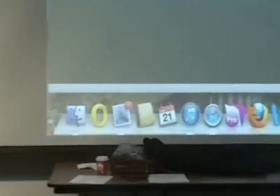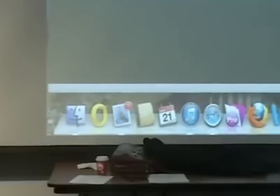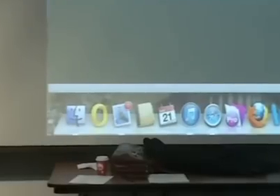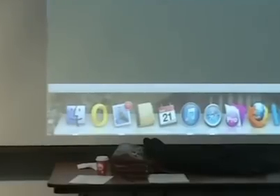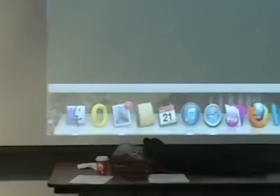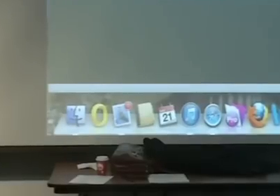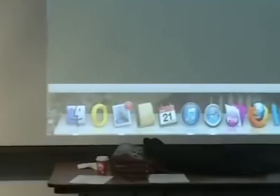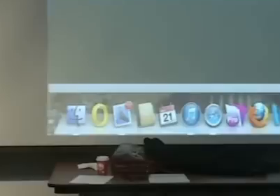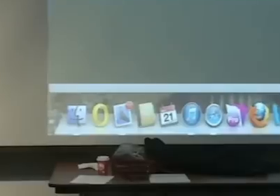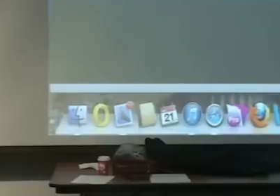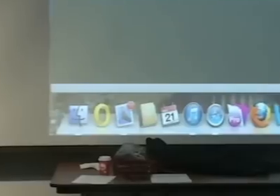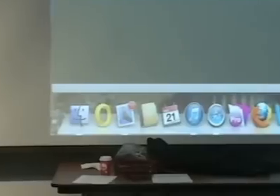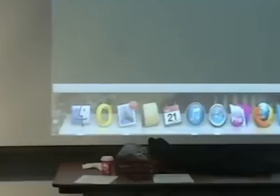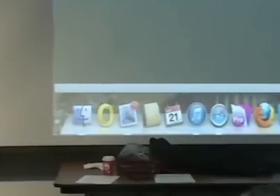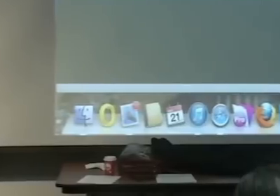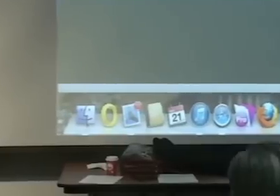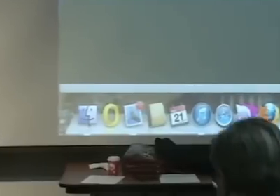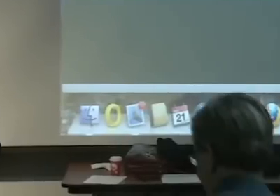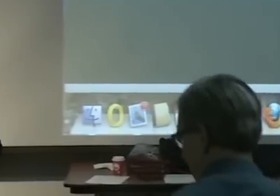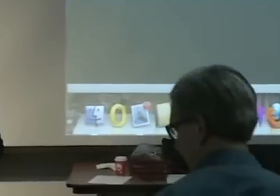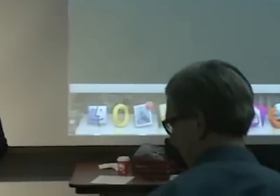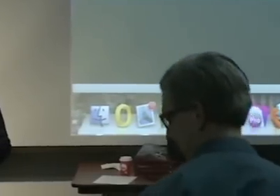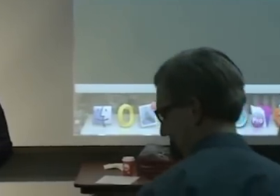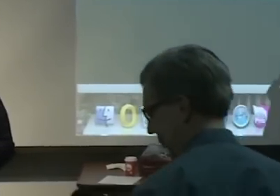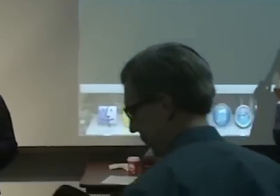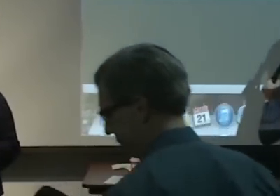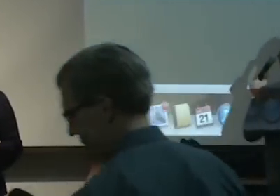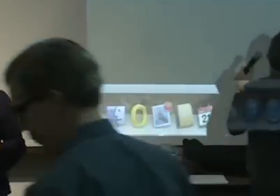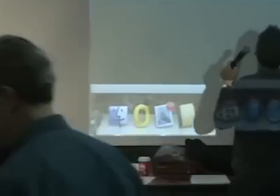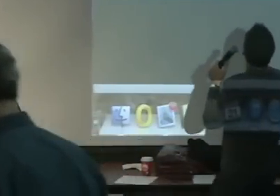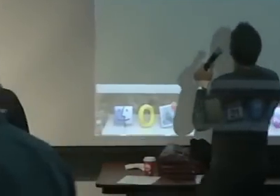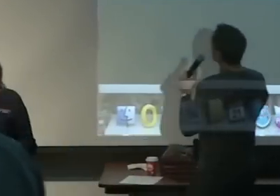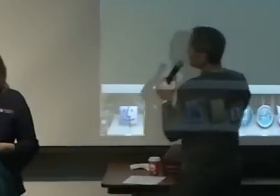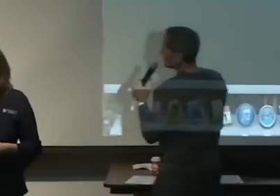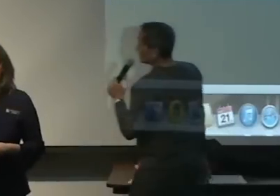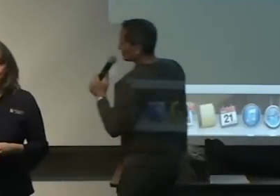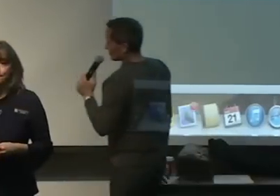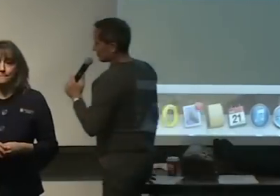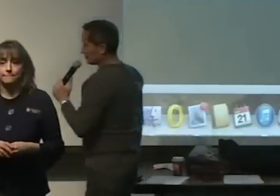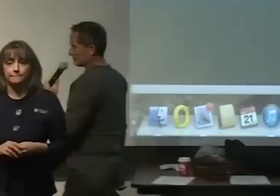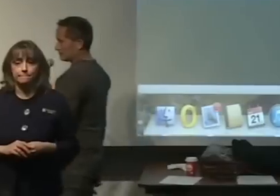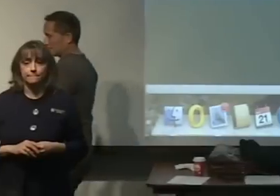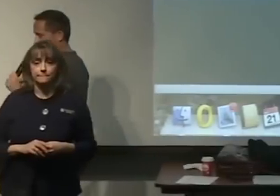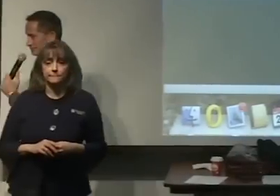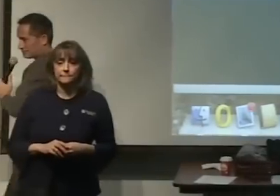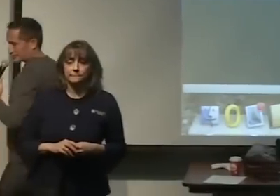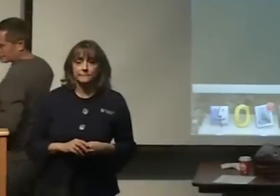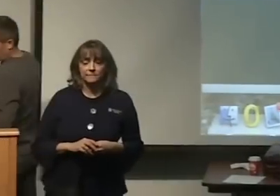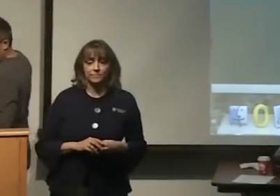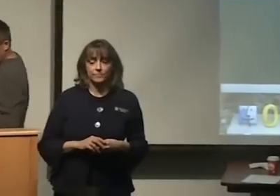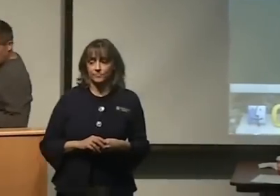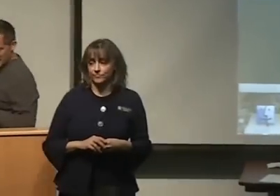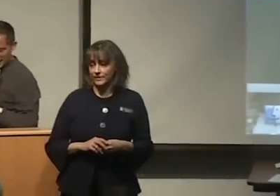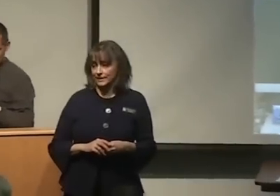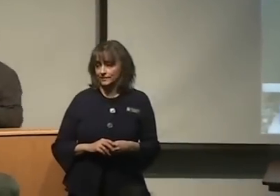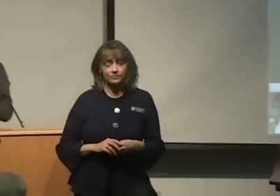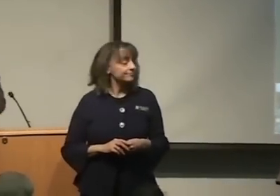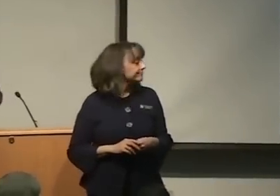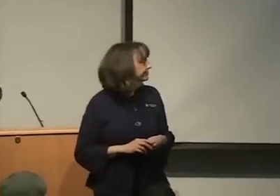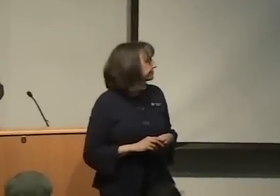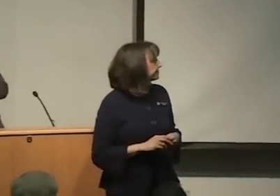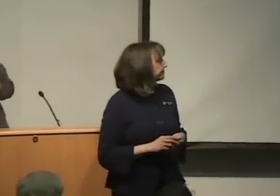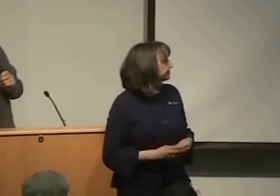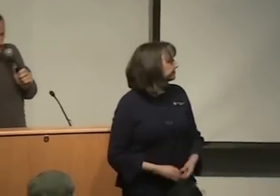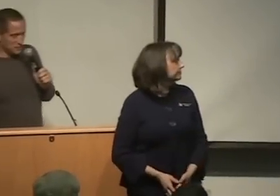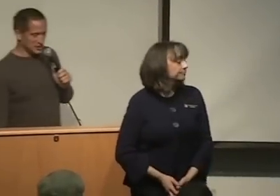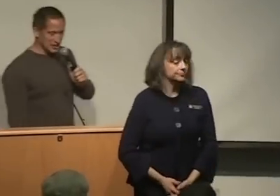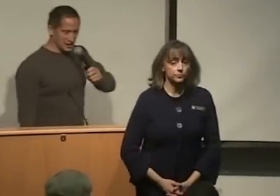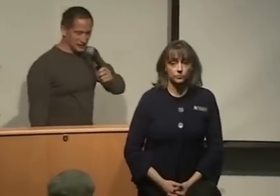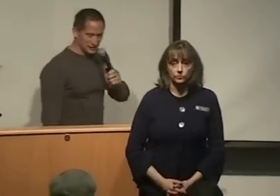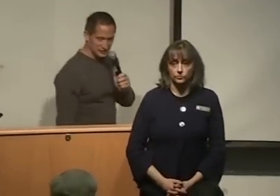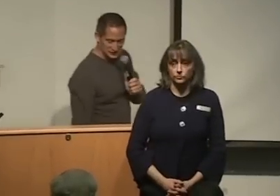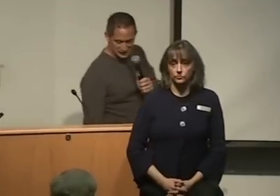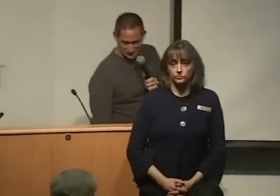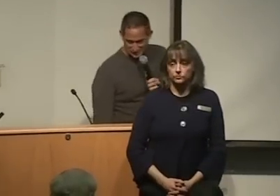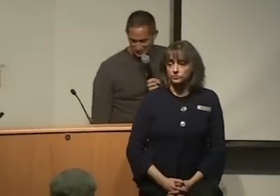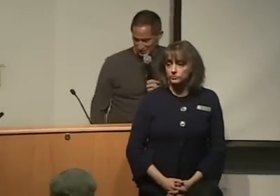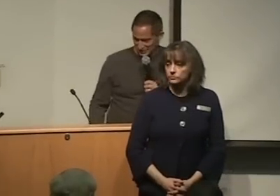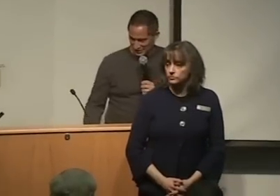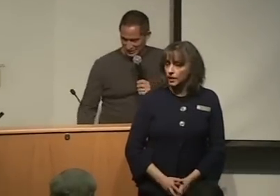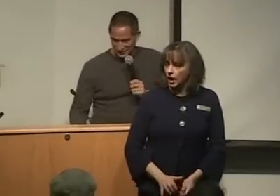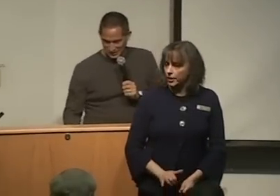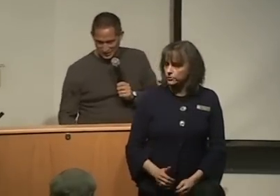So type in some -- give me a headline for today.